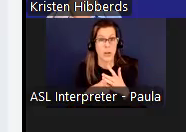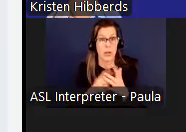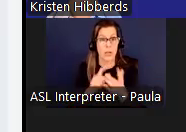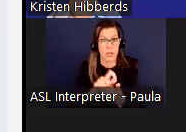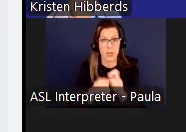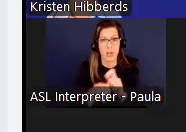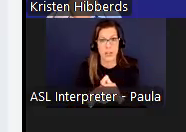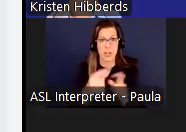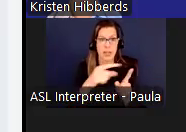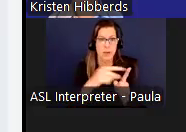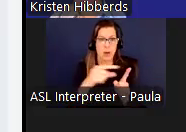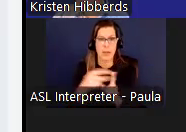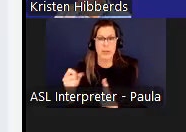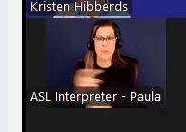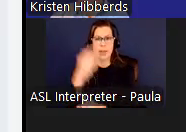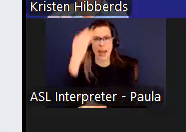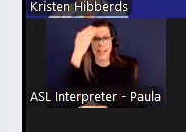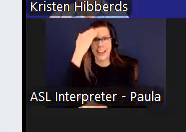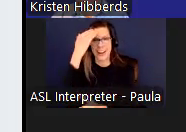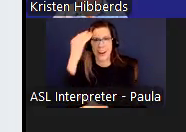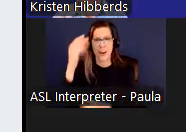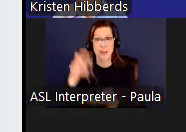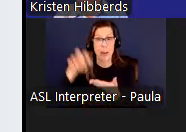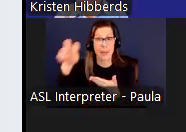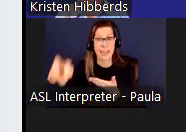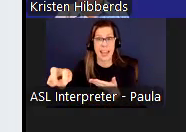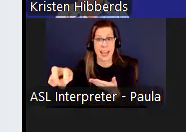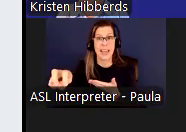verbage, and I know it, it's just jumping ahead of where it was